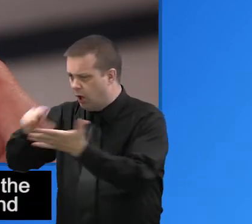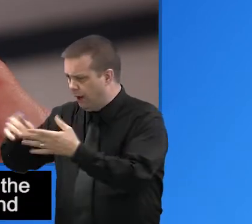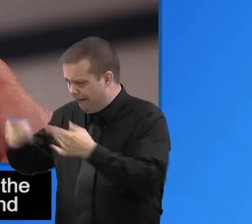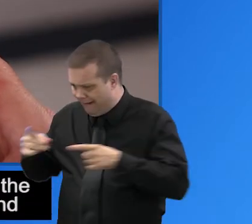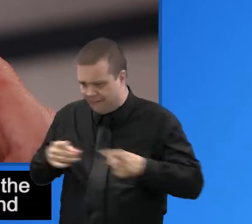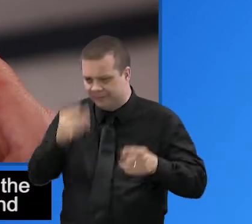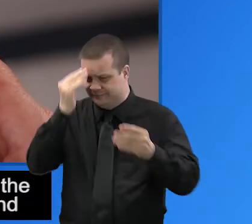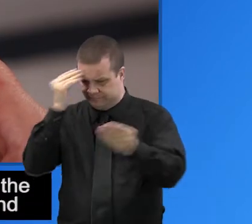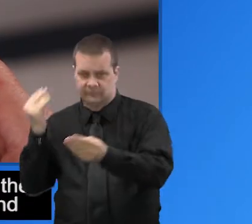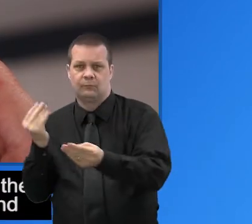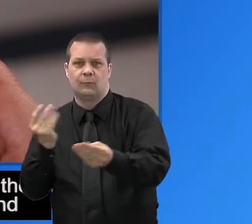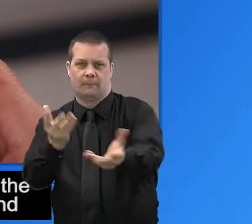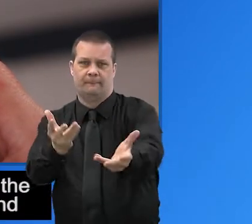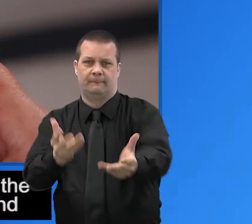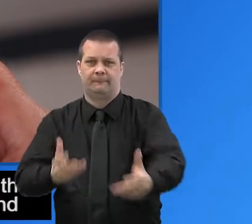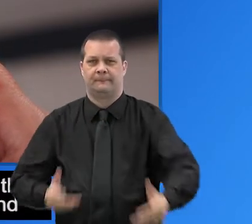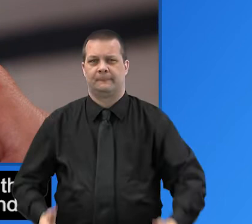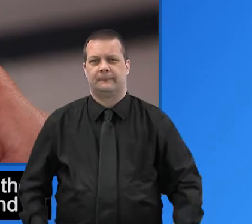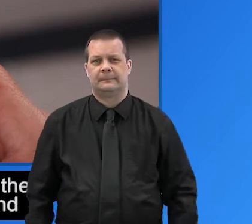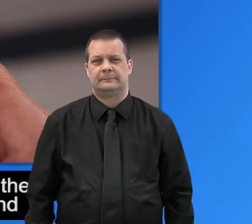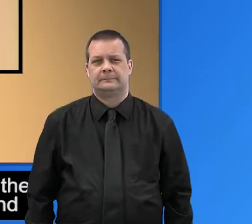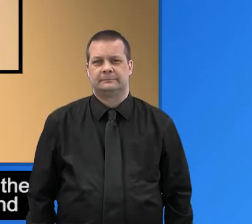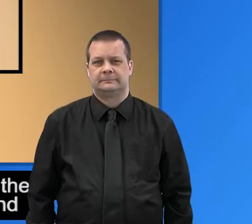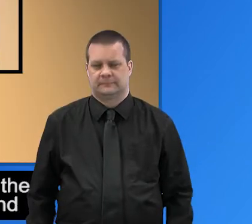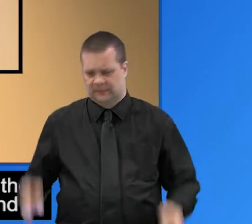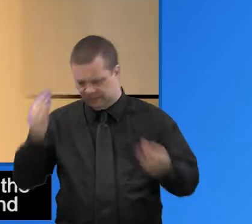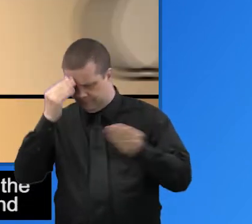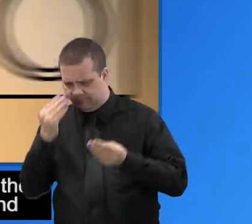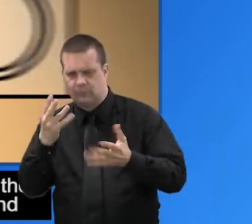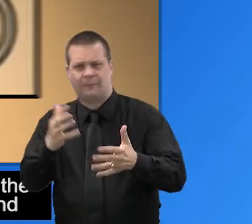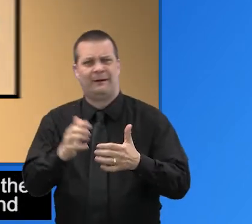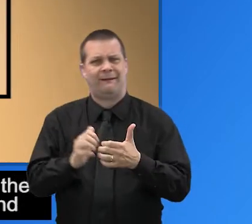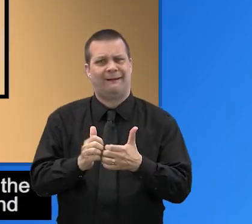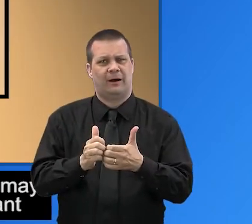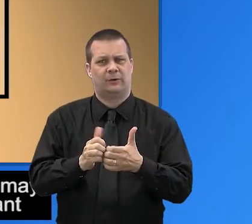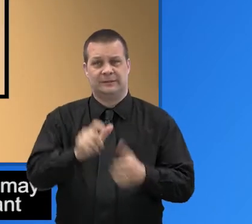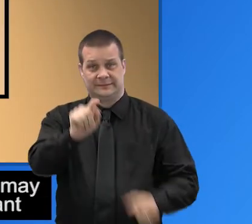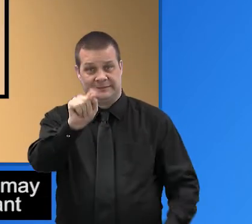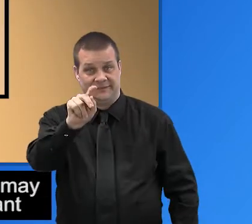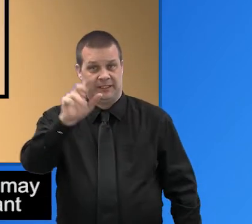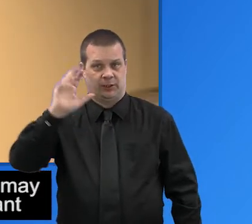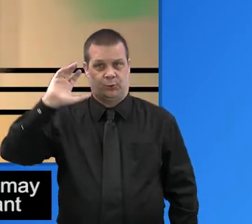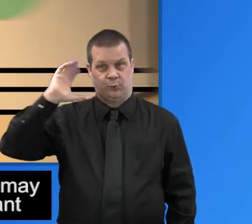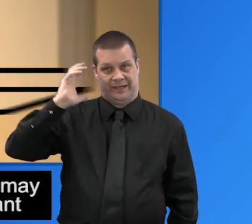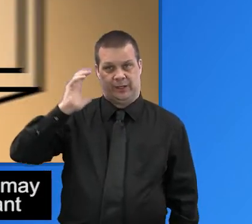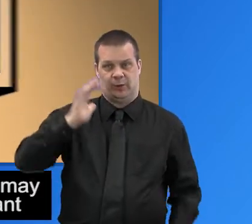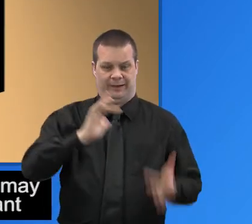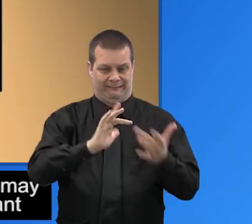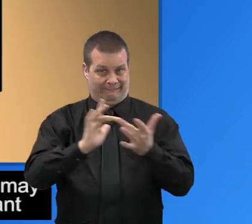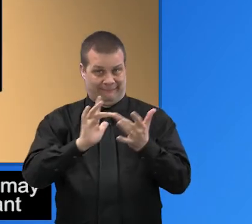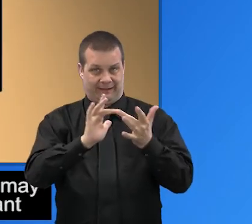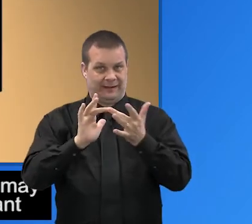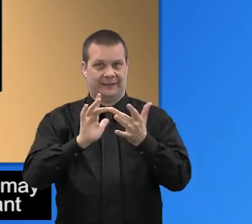the latest information to the public. Television, radio, and social media are some examples of ways that you may